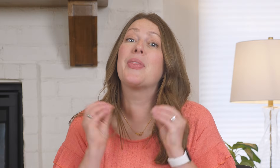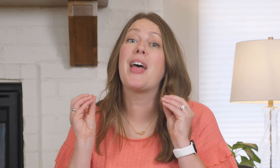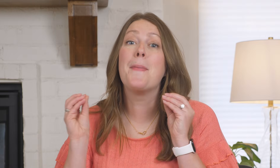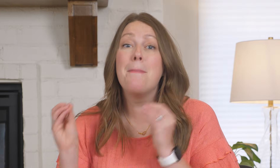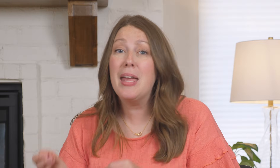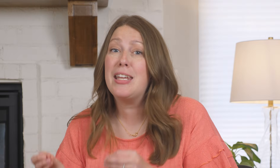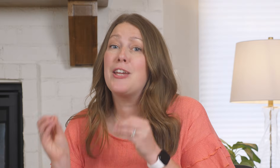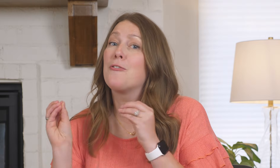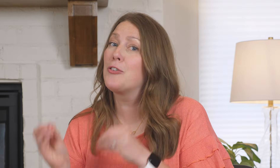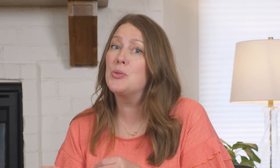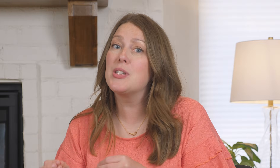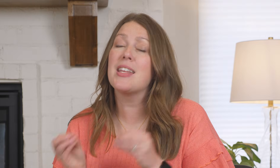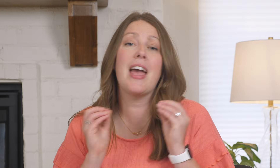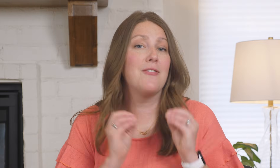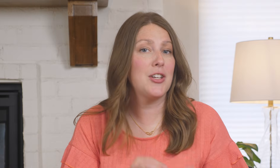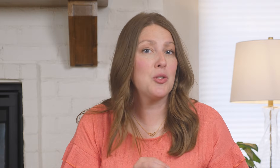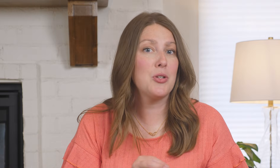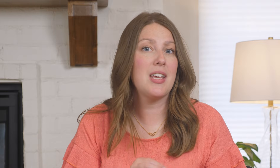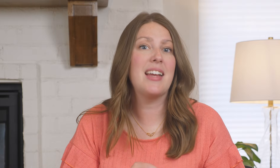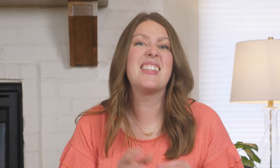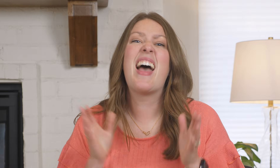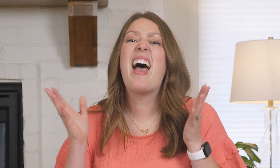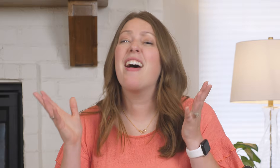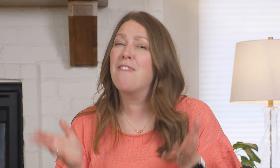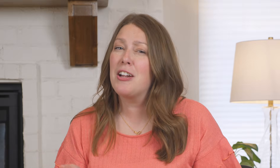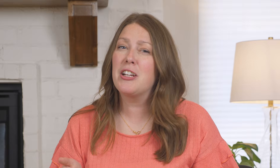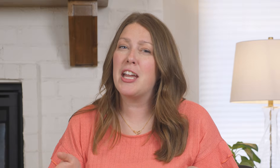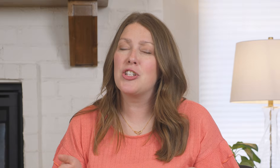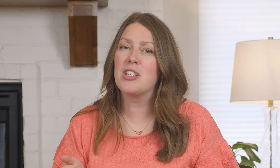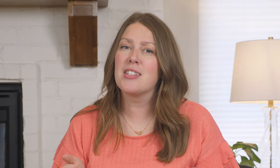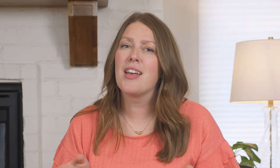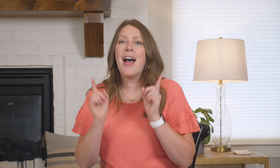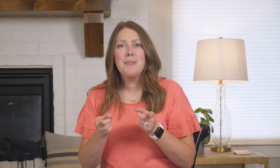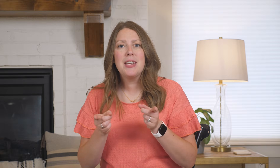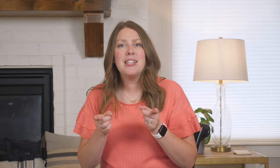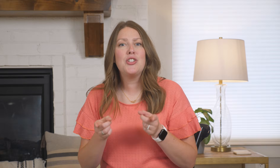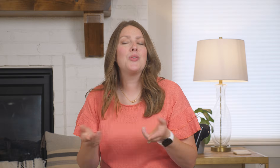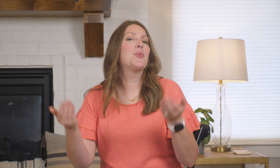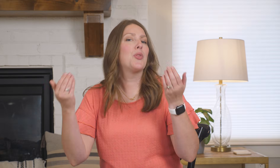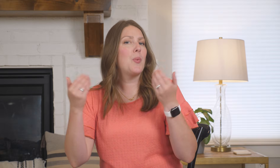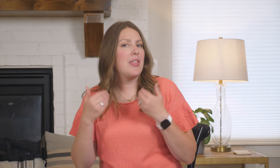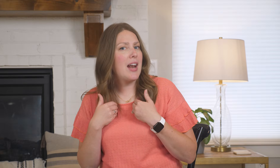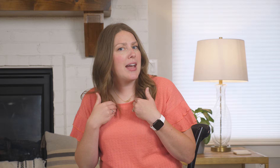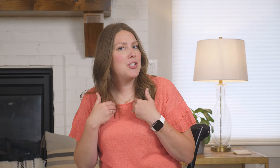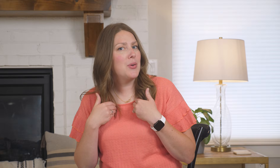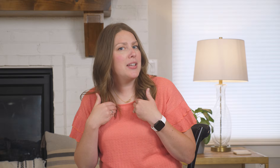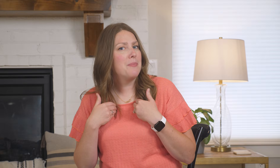that many fruits and vegetable signs have variations. I'm going to teach you the way that I do it.